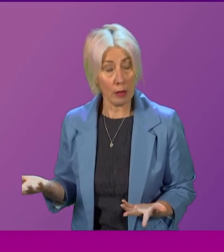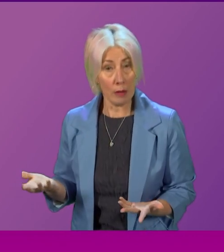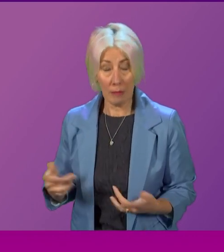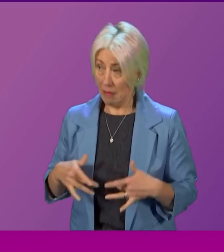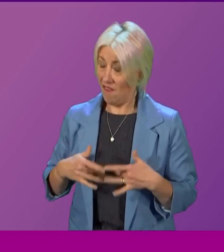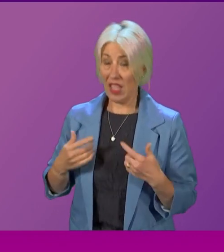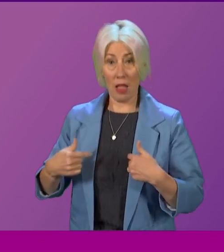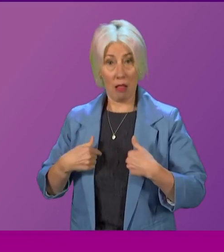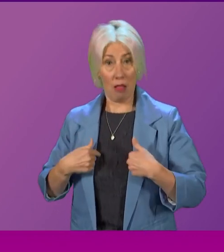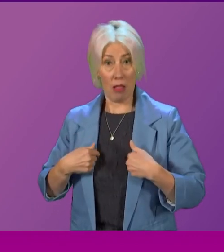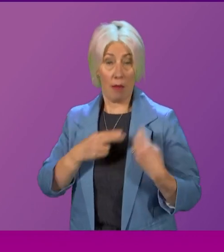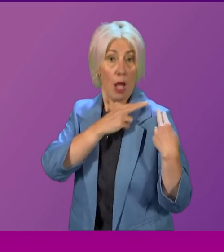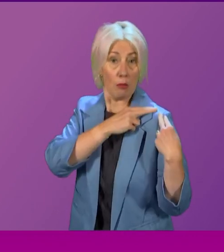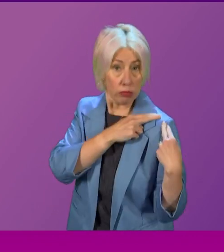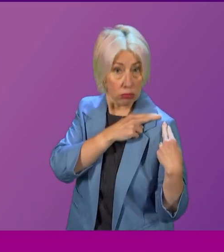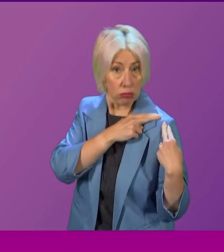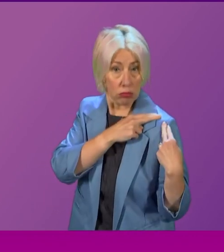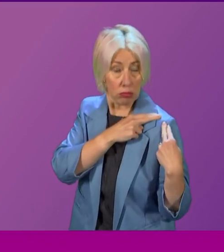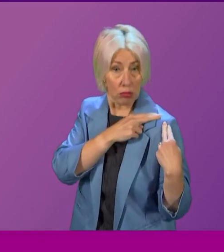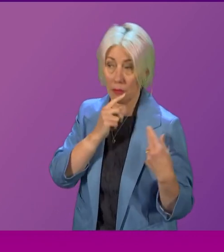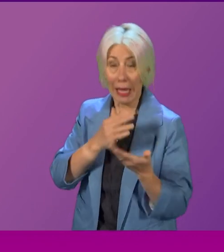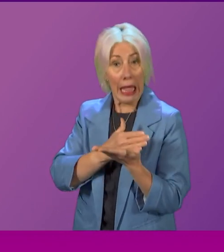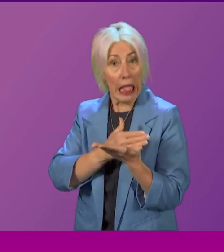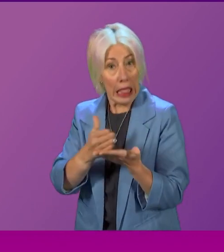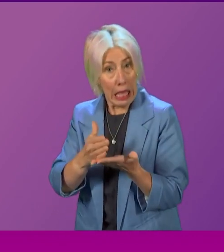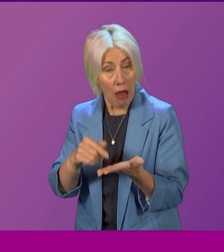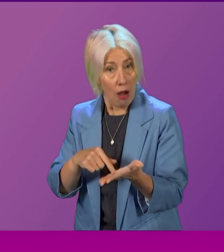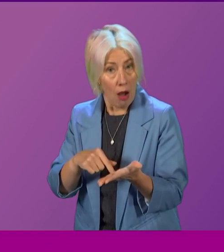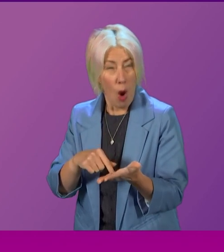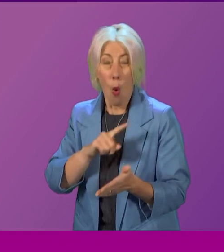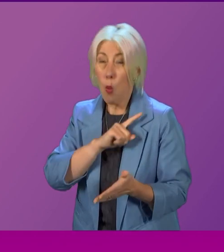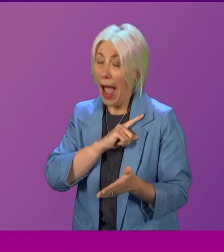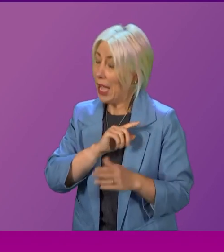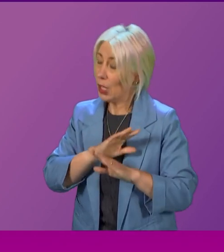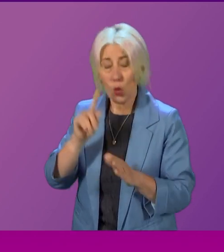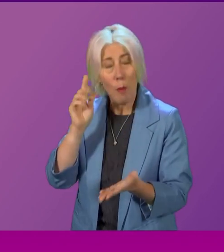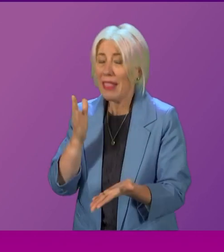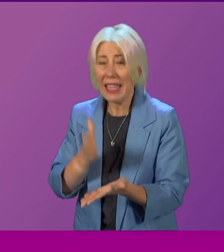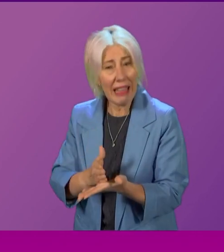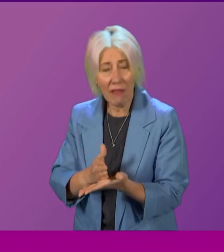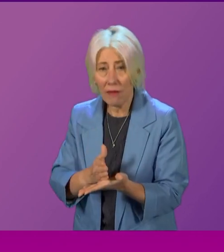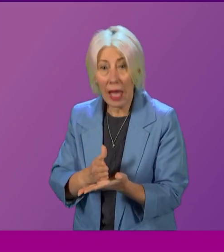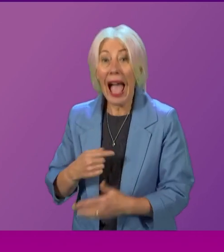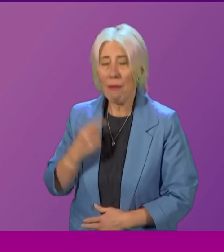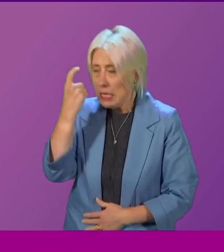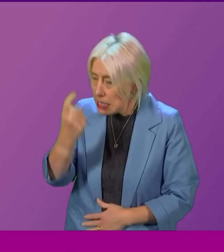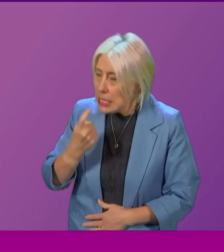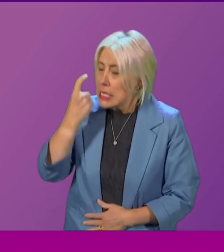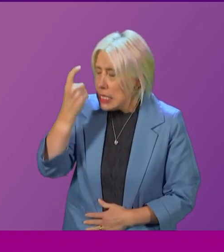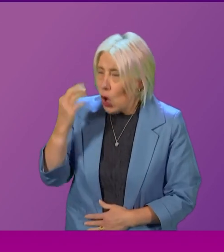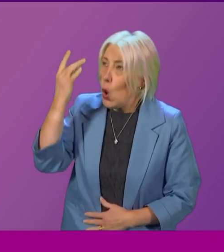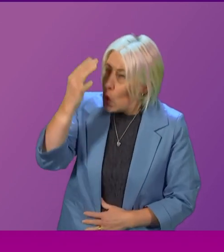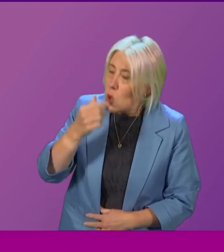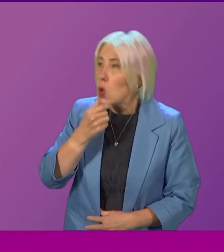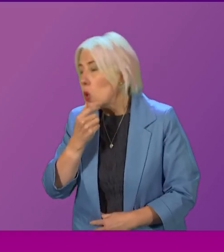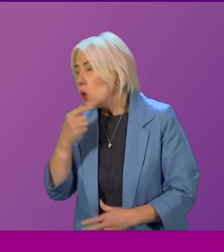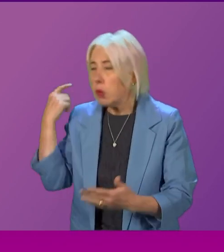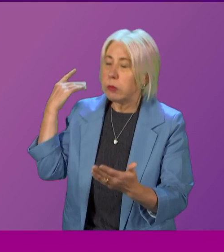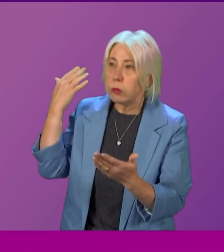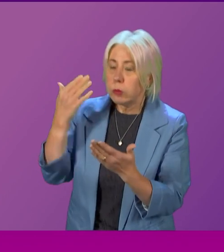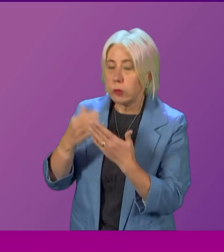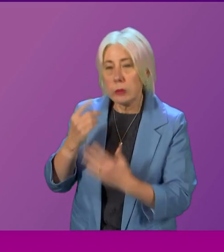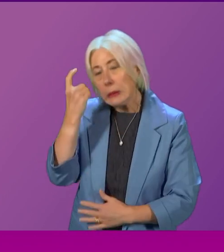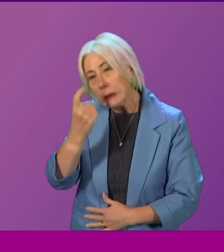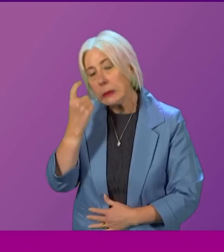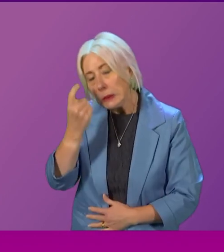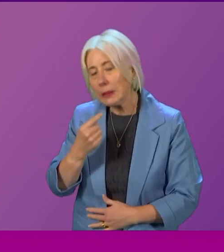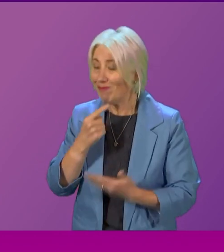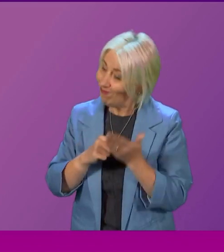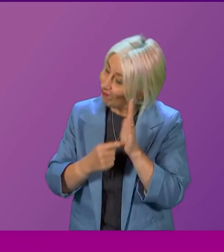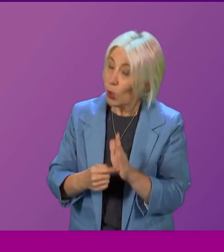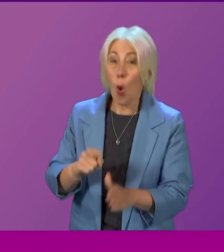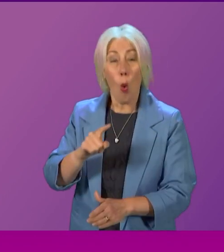that part of my duty is to set out clearly why I do not believe that those objectives